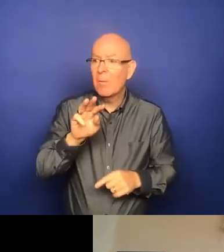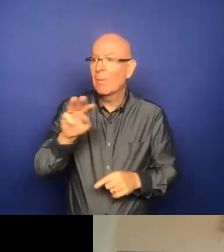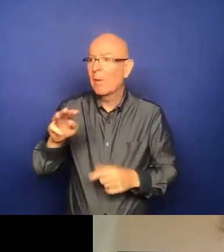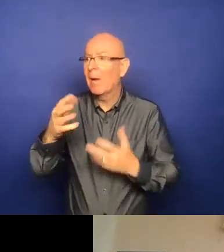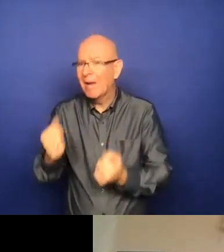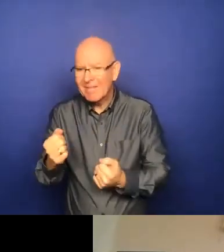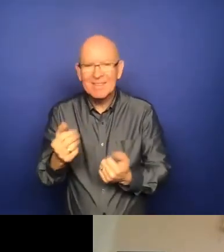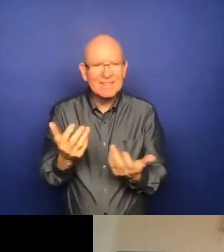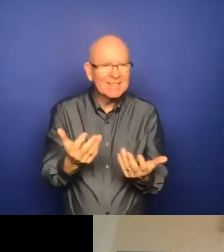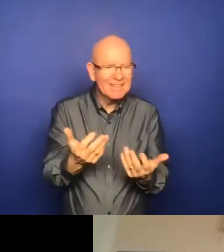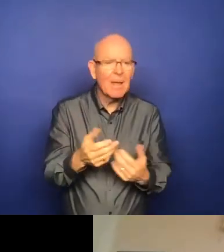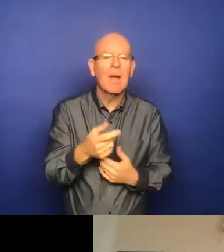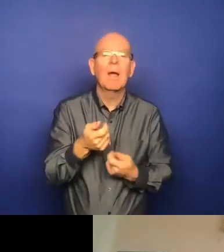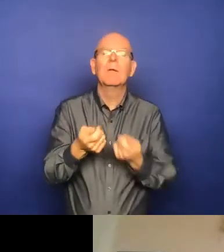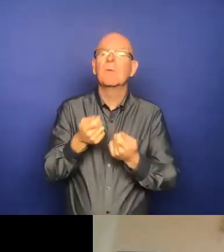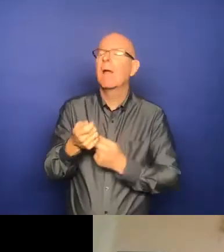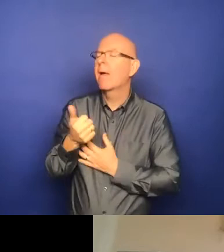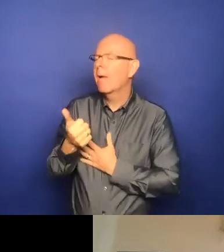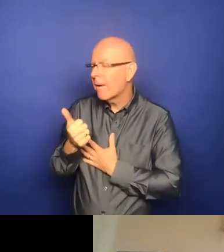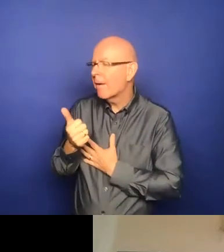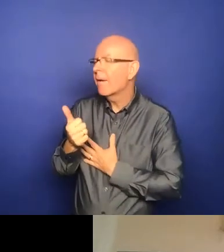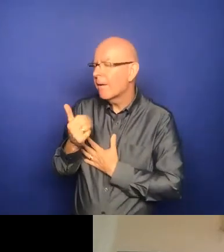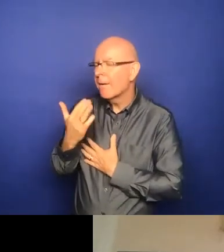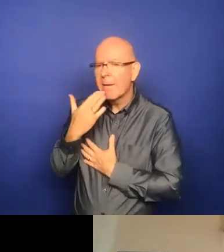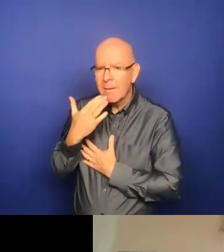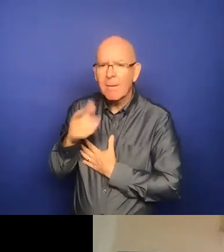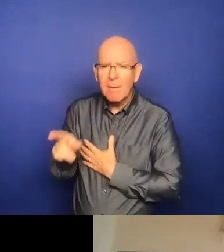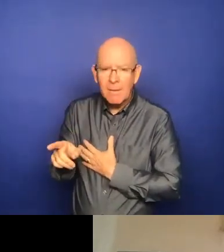technical question. It's good to hear that we have colleagues participating